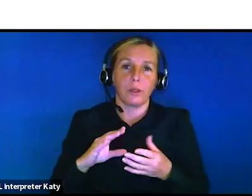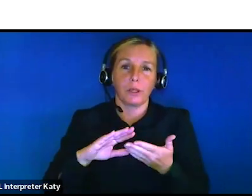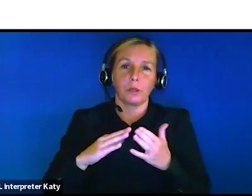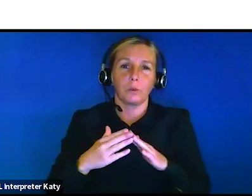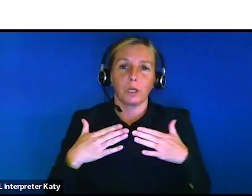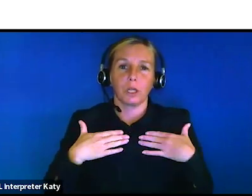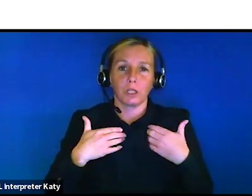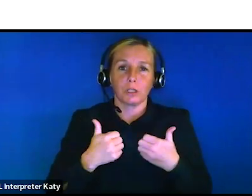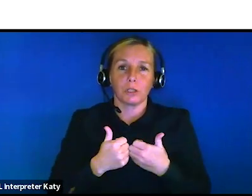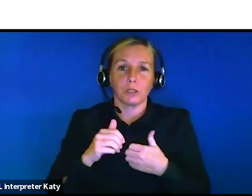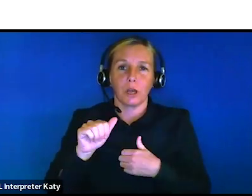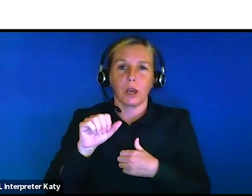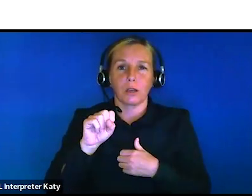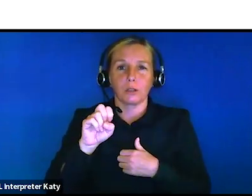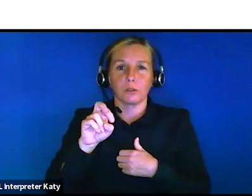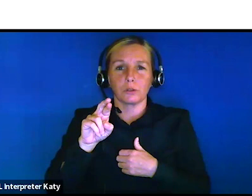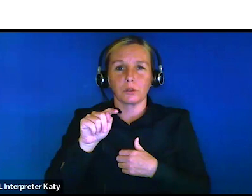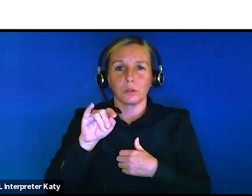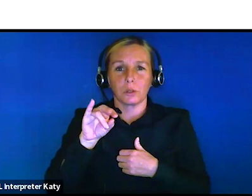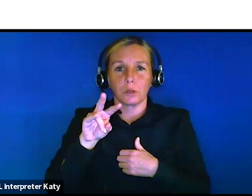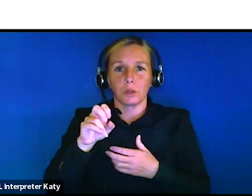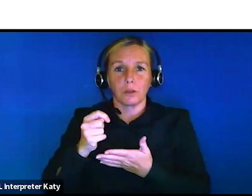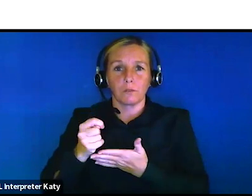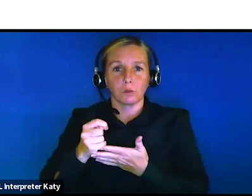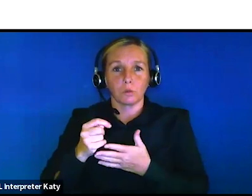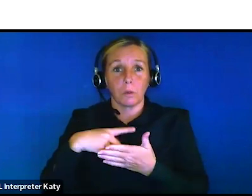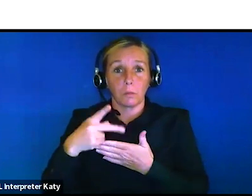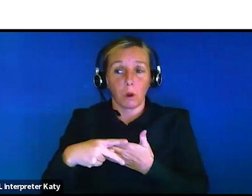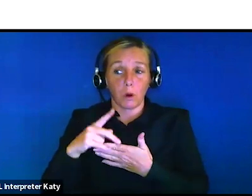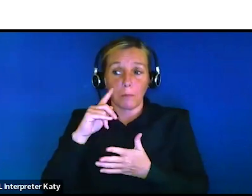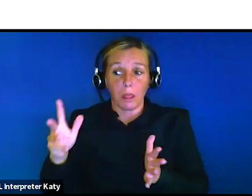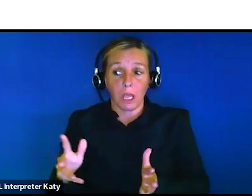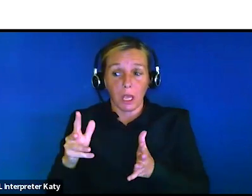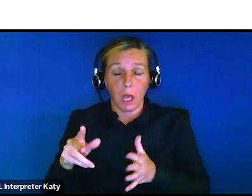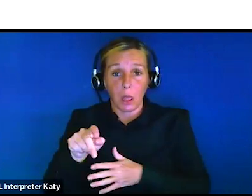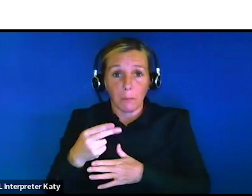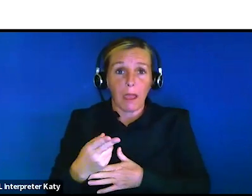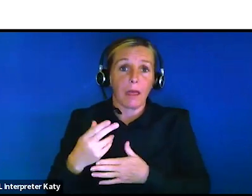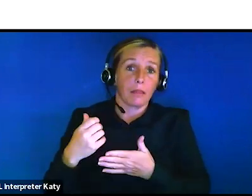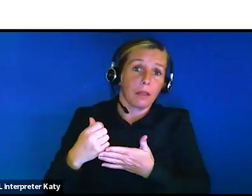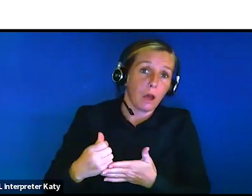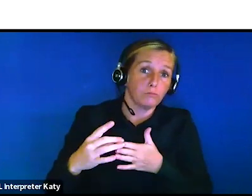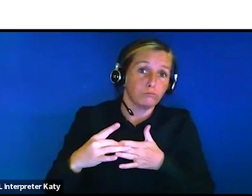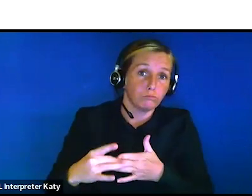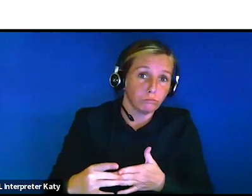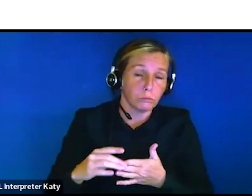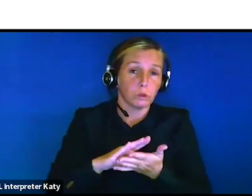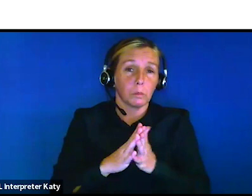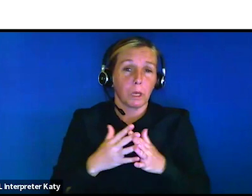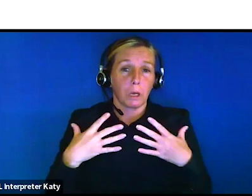and they truly put me on the path to get well and stable. I remember my case manager